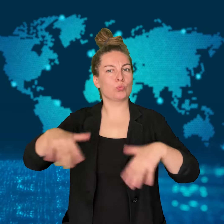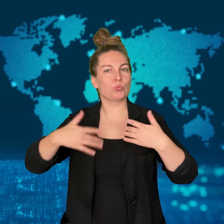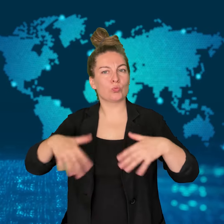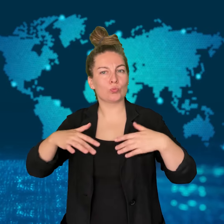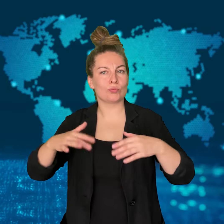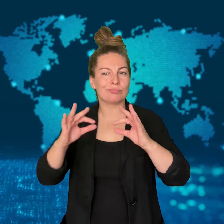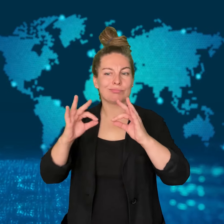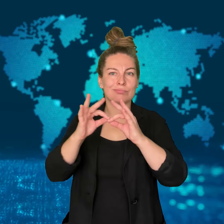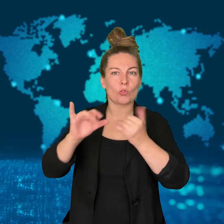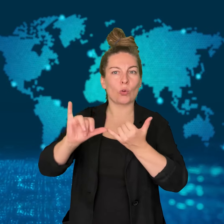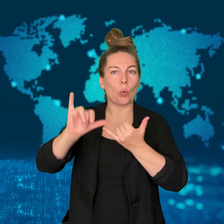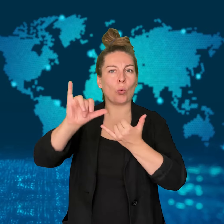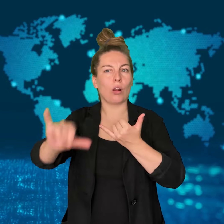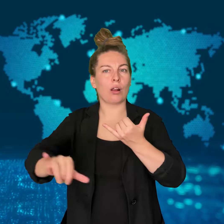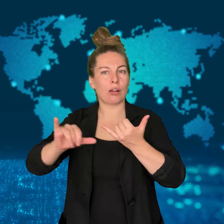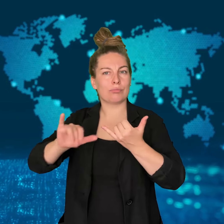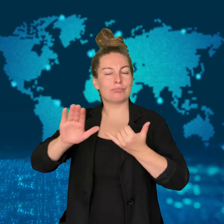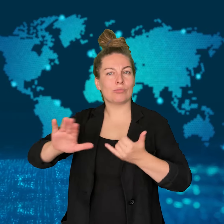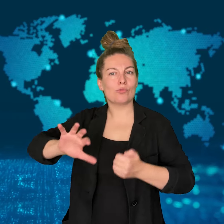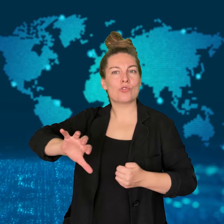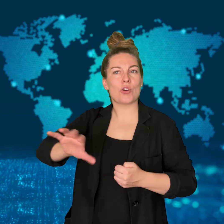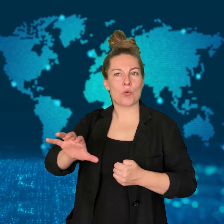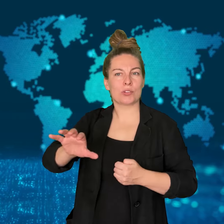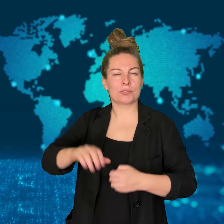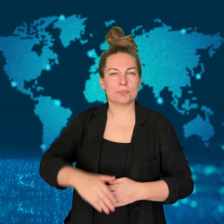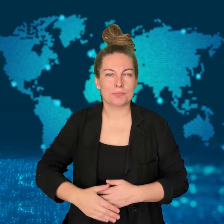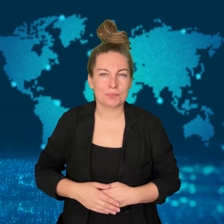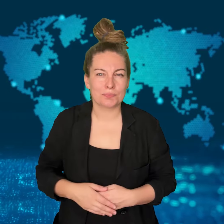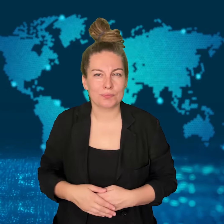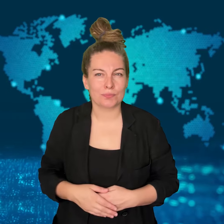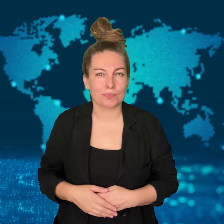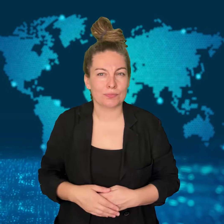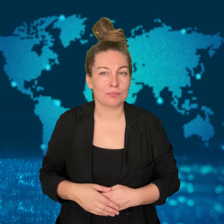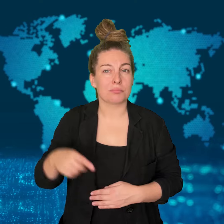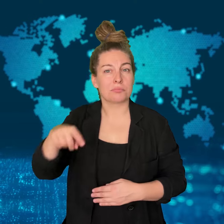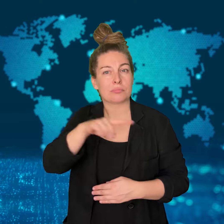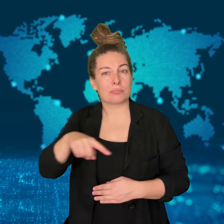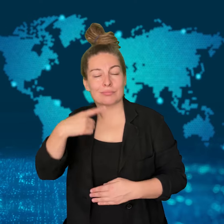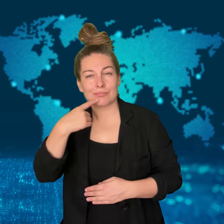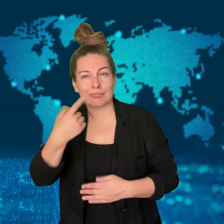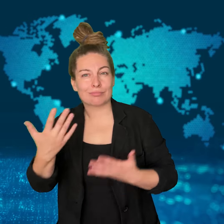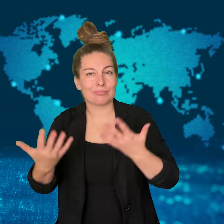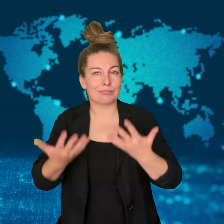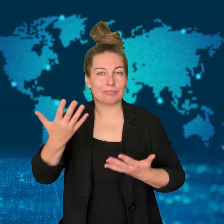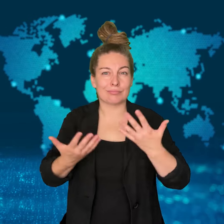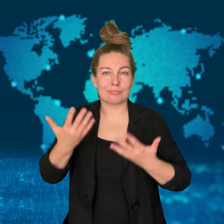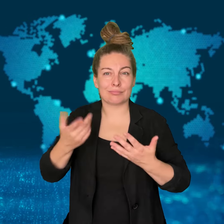They are telling the world that working towards